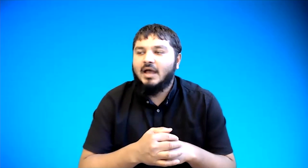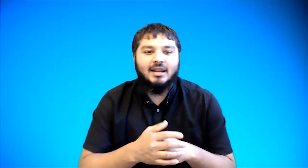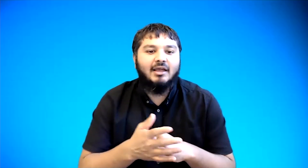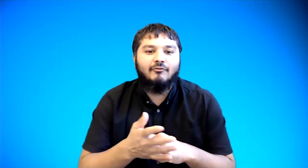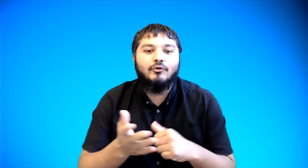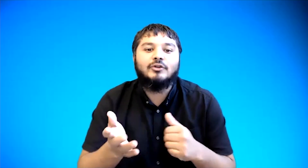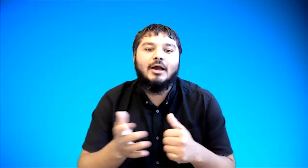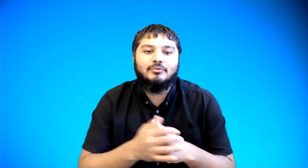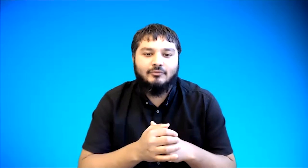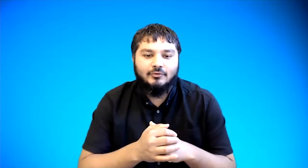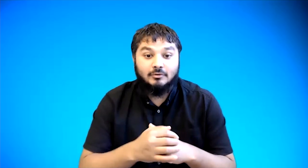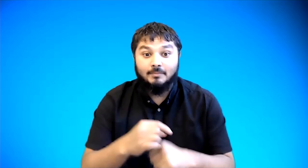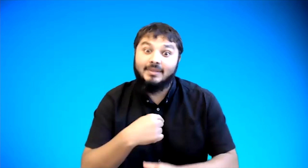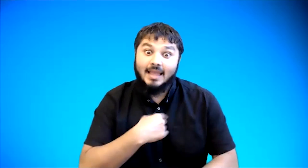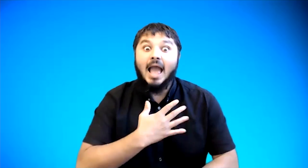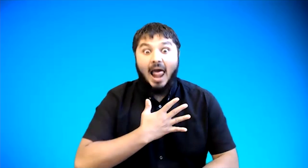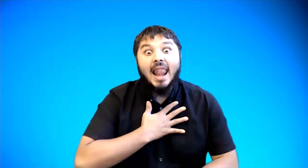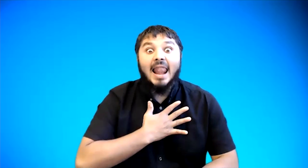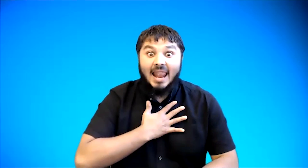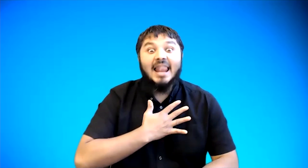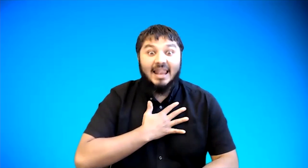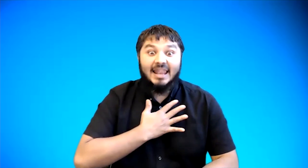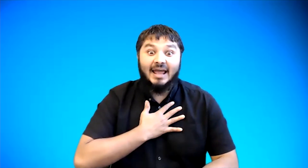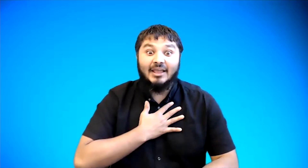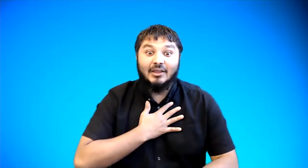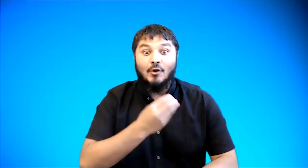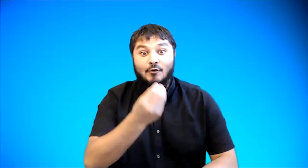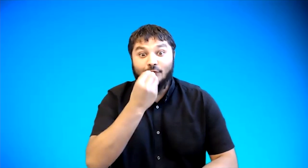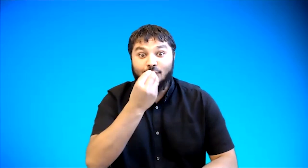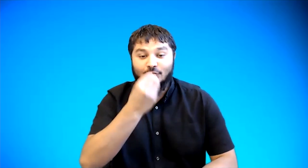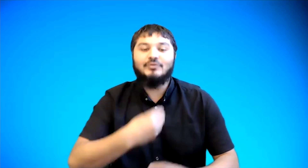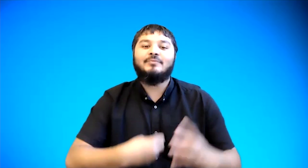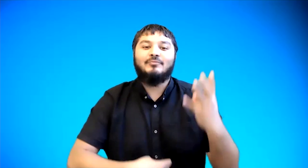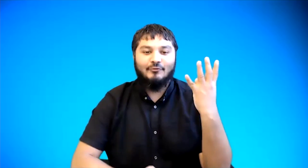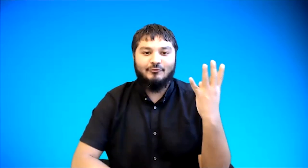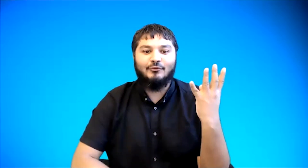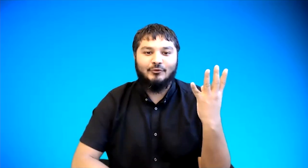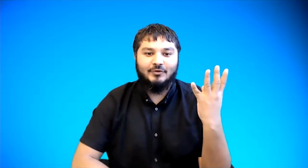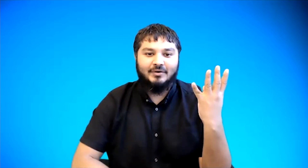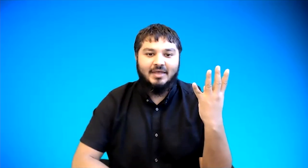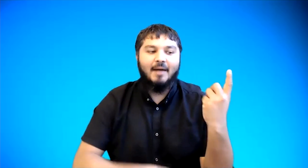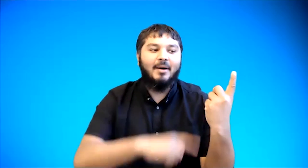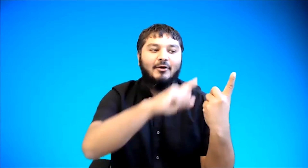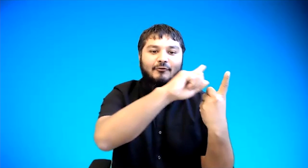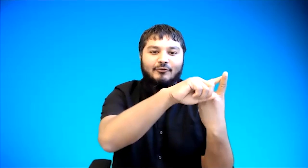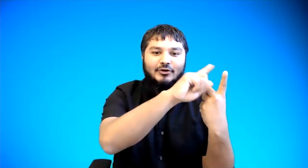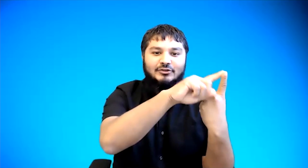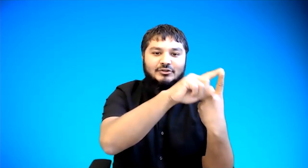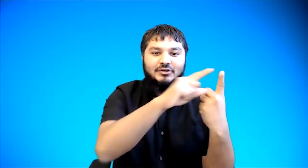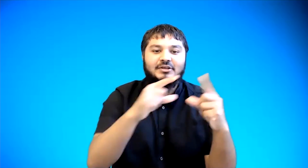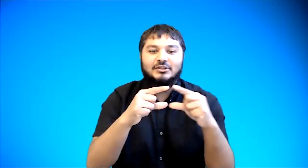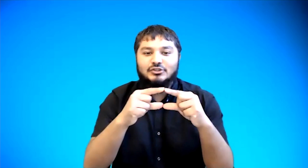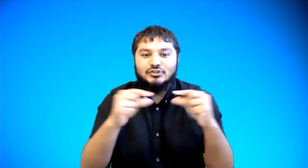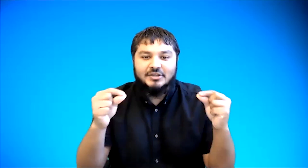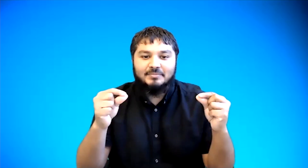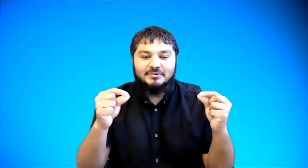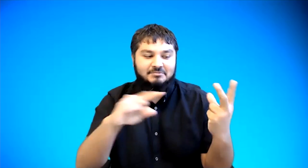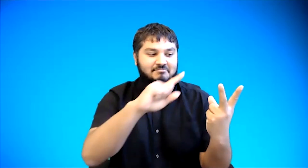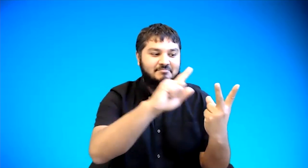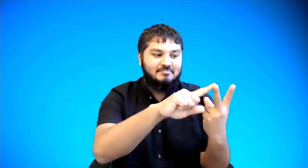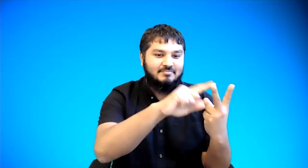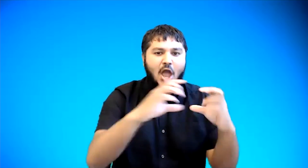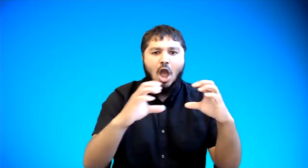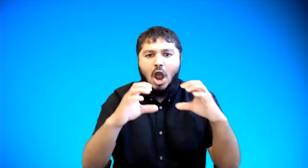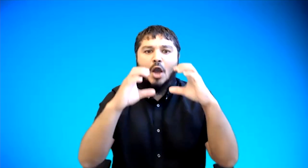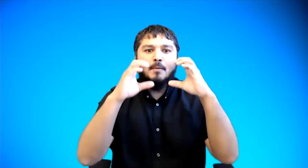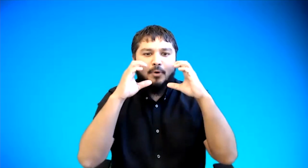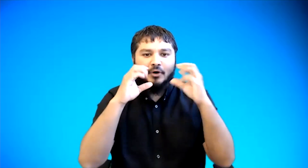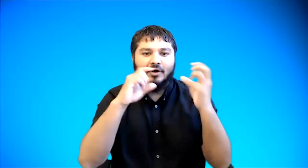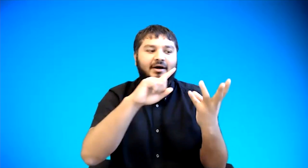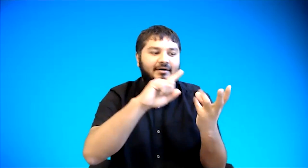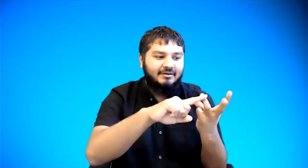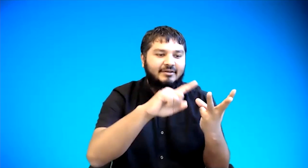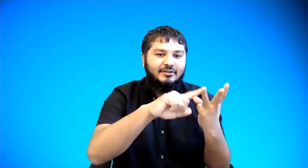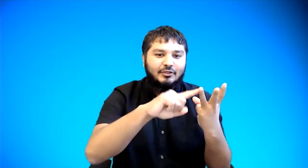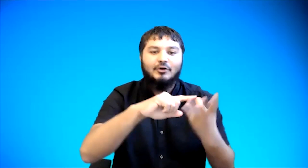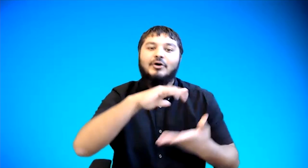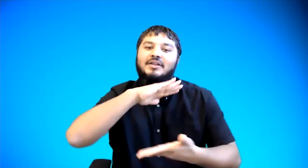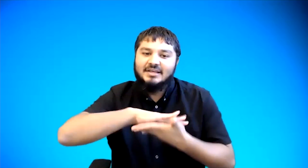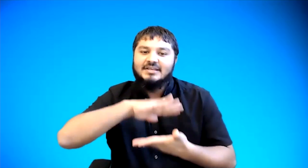i like four types of foods for me like food full i might go for first chips burger third